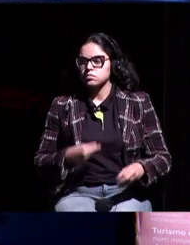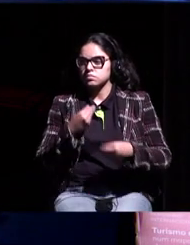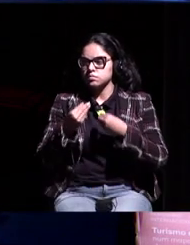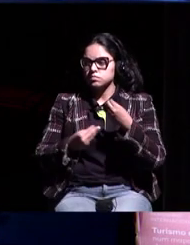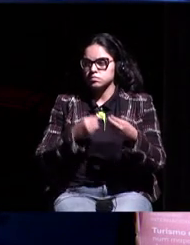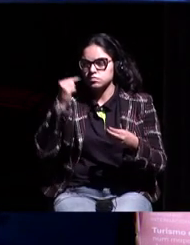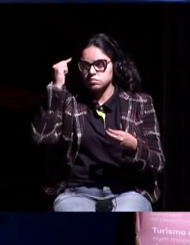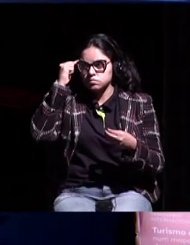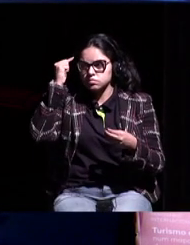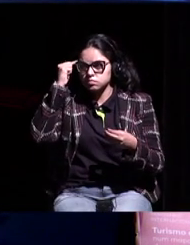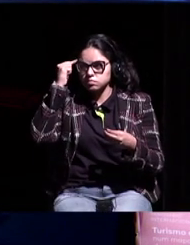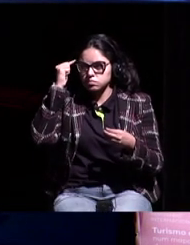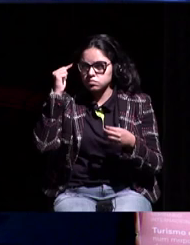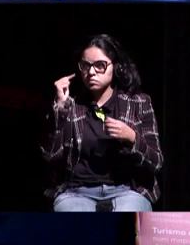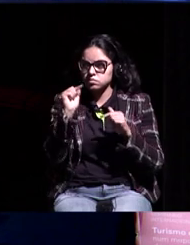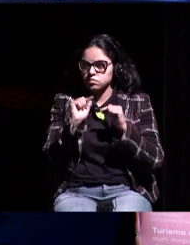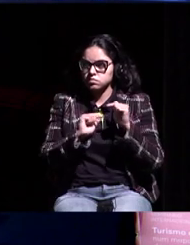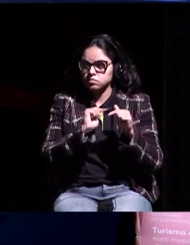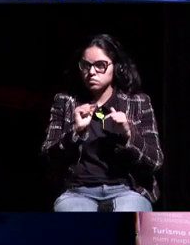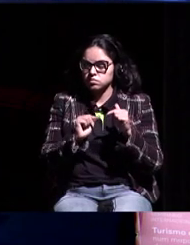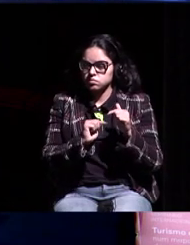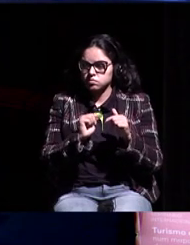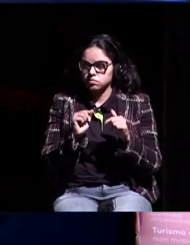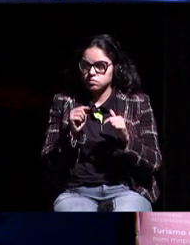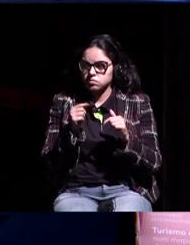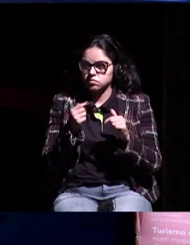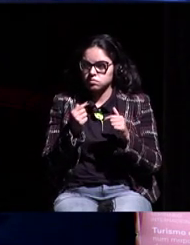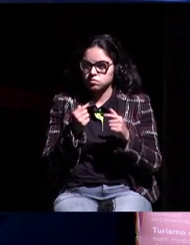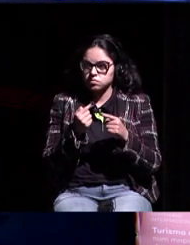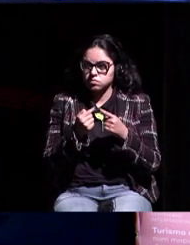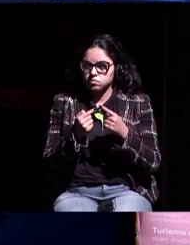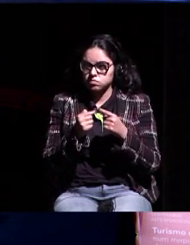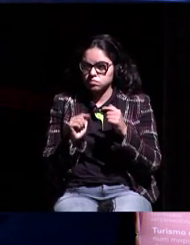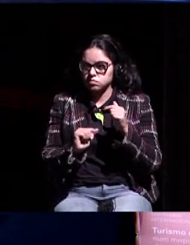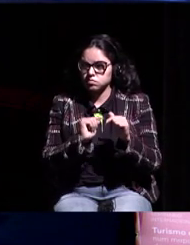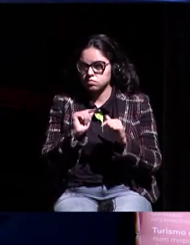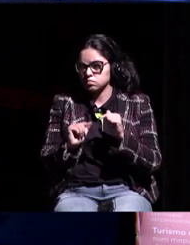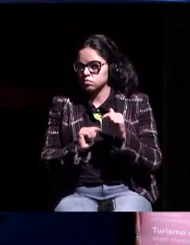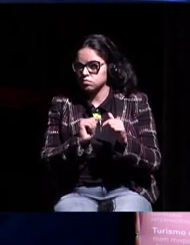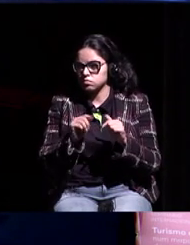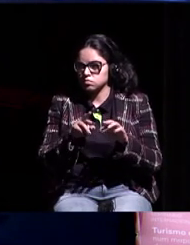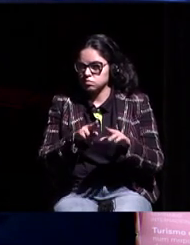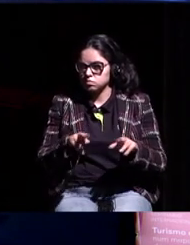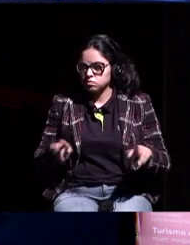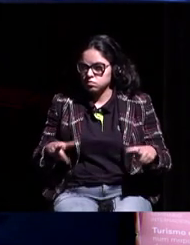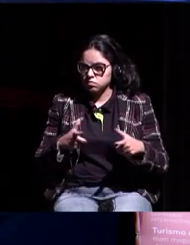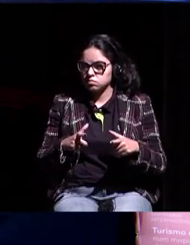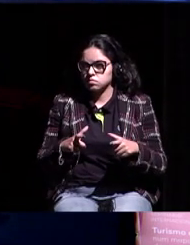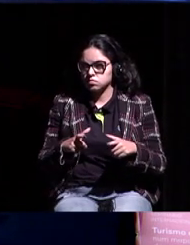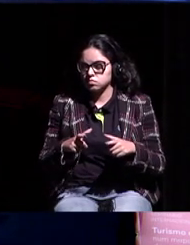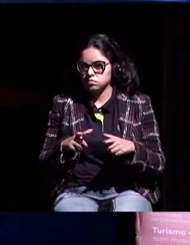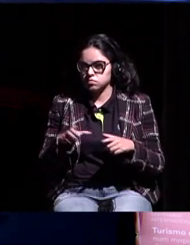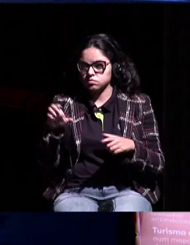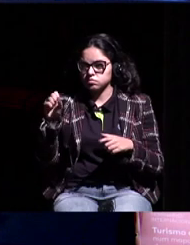When in different places one does an empirical work like in Spain, a recognized